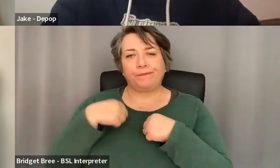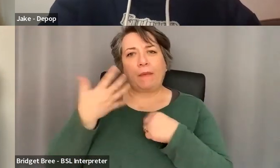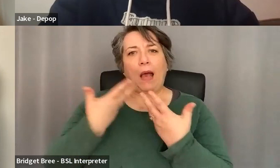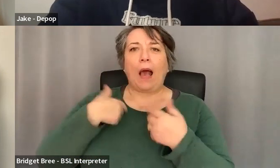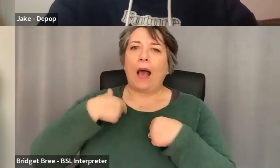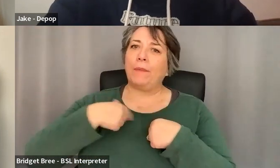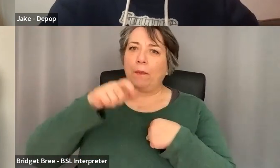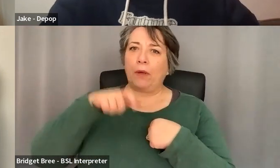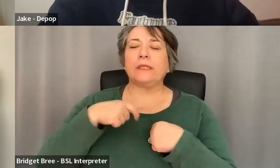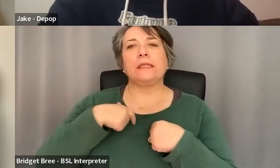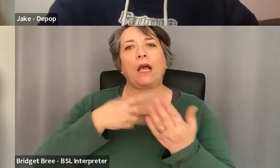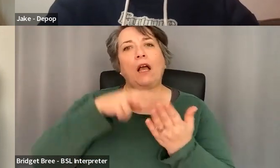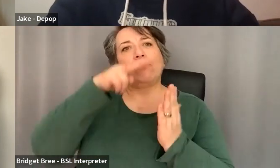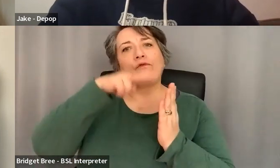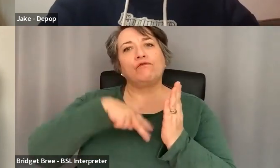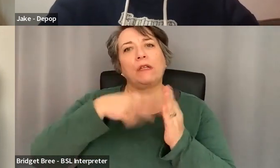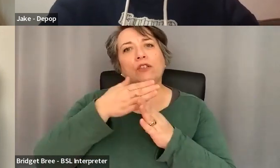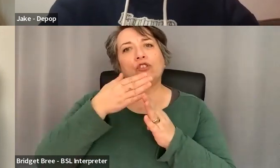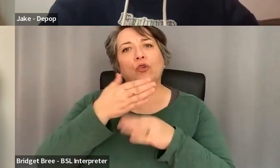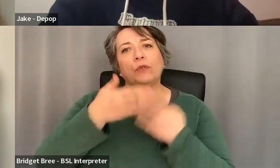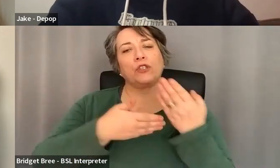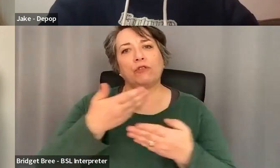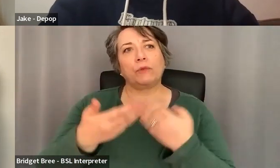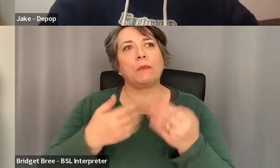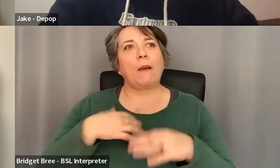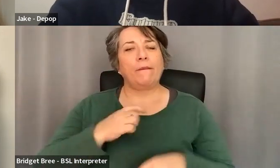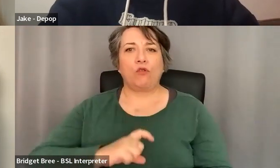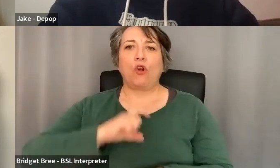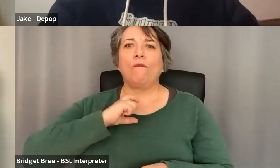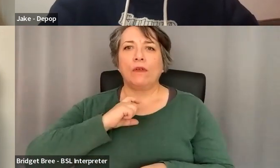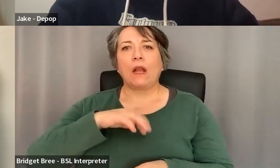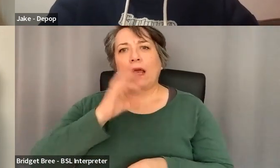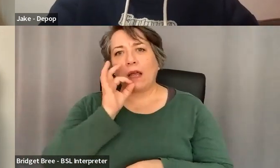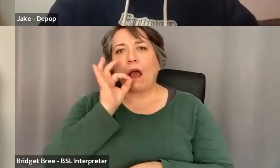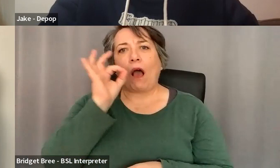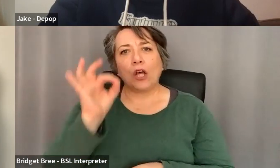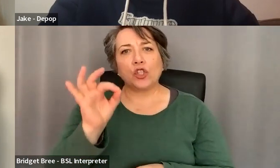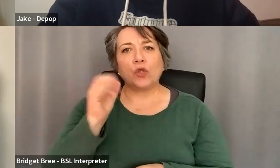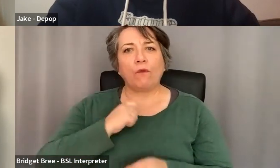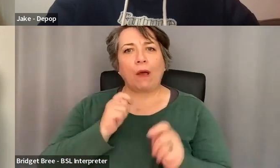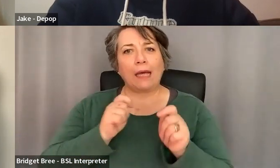I'm confident that I'll be able to ask for things during the process, and I've got, you know, the application form and the stuff in front of me.